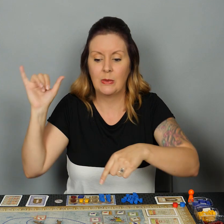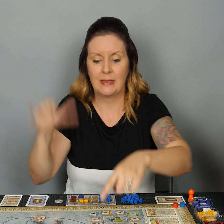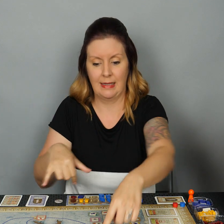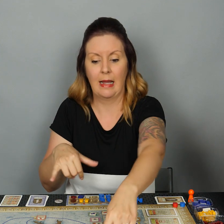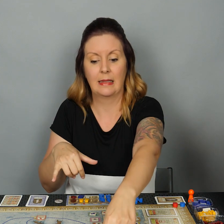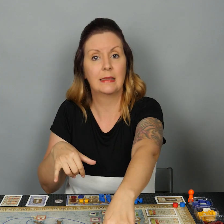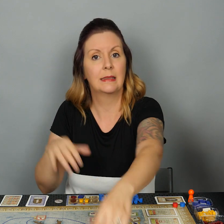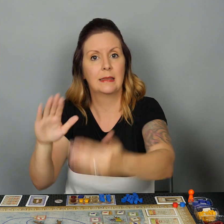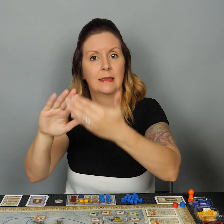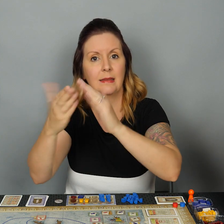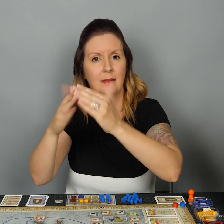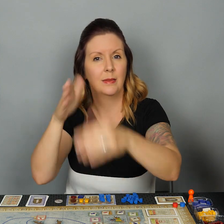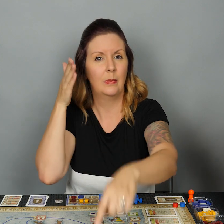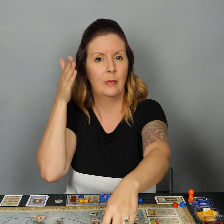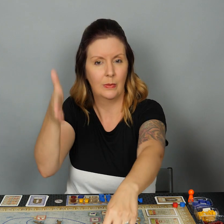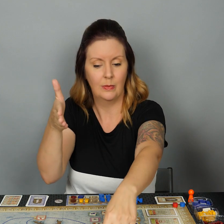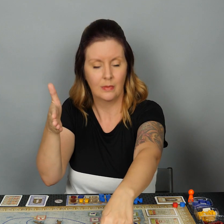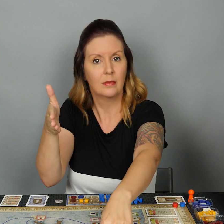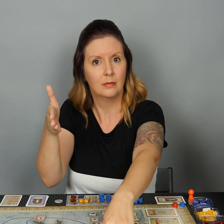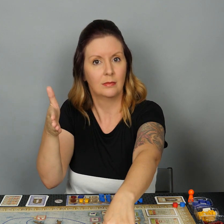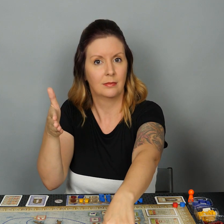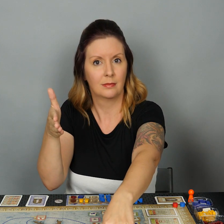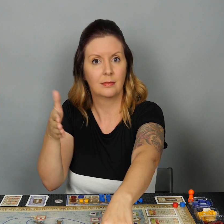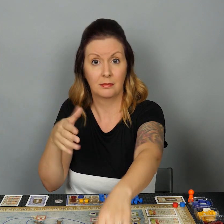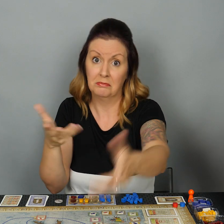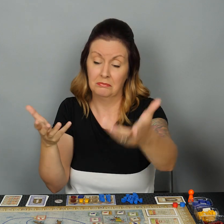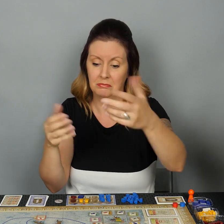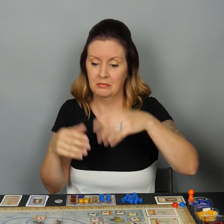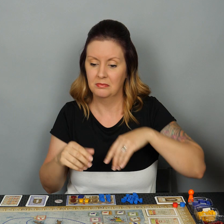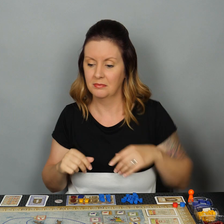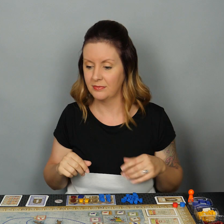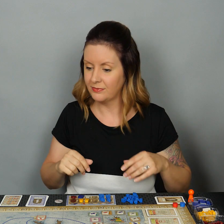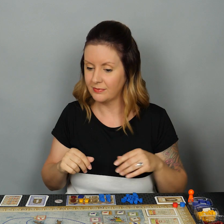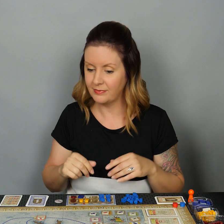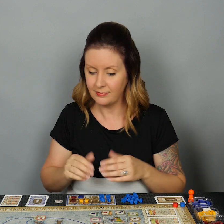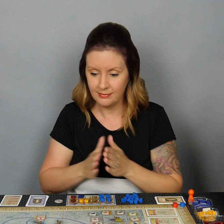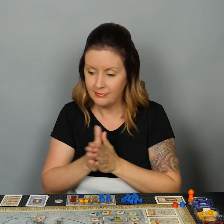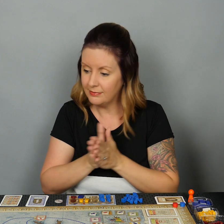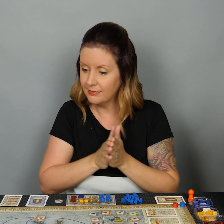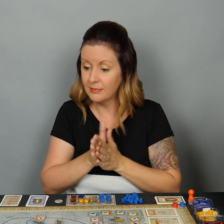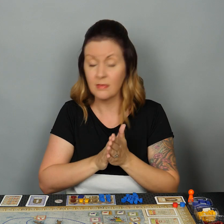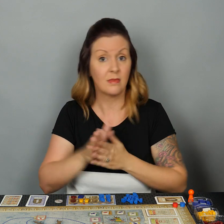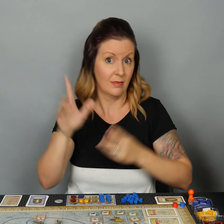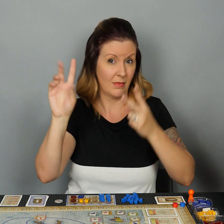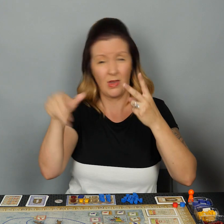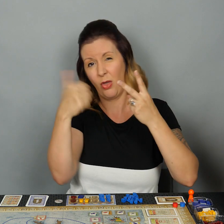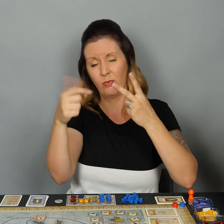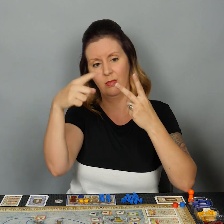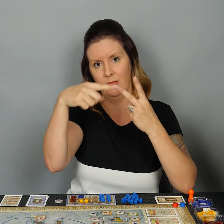the city.